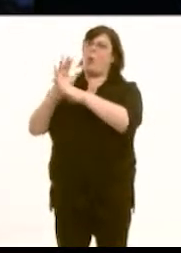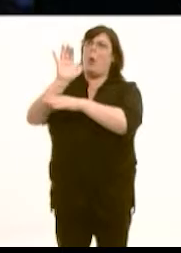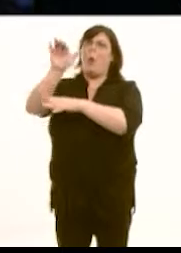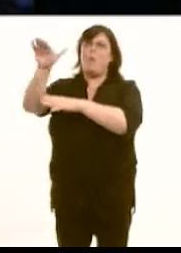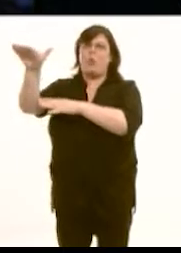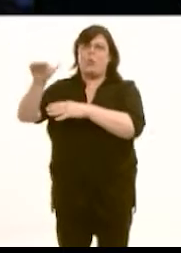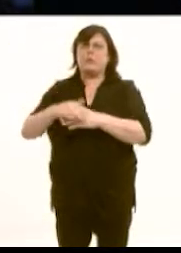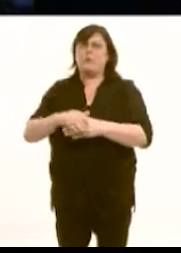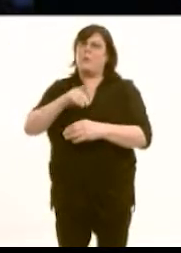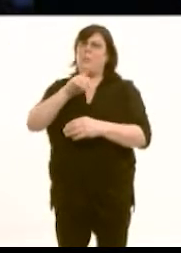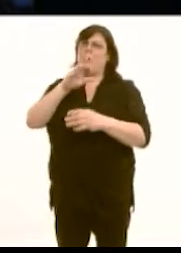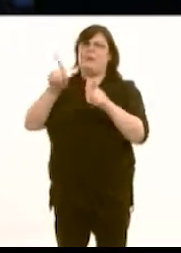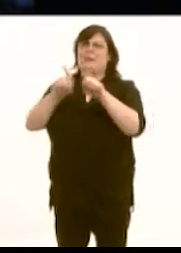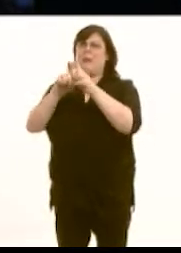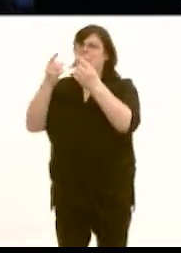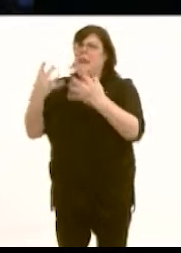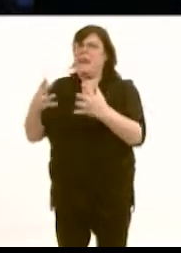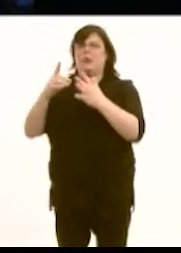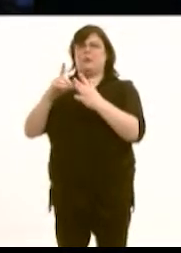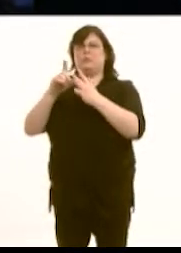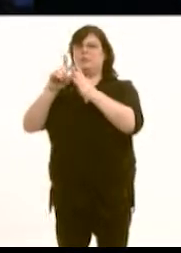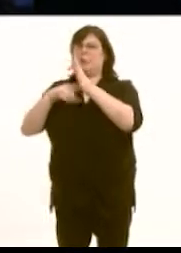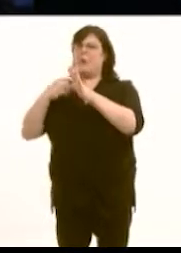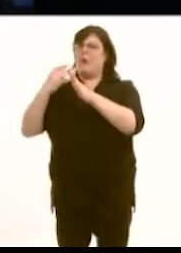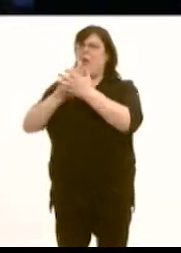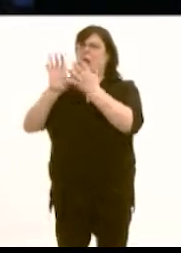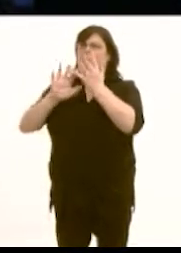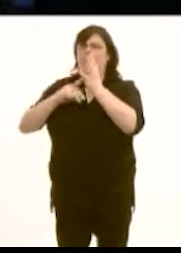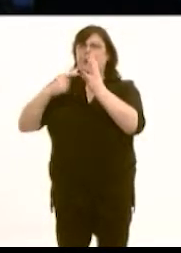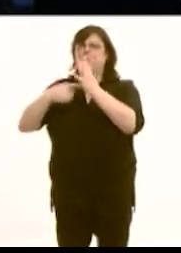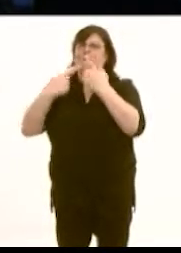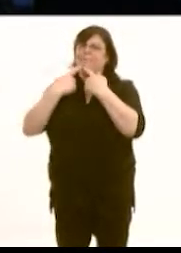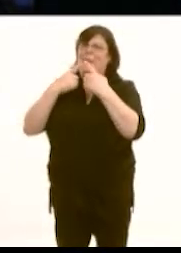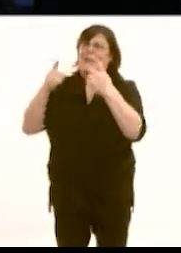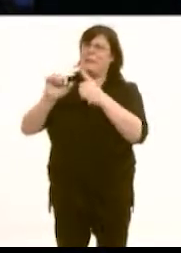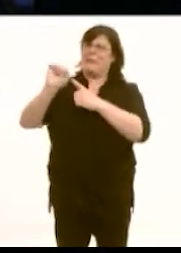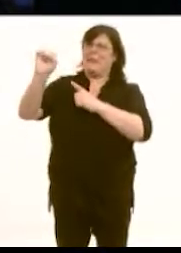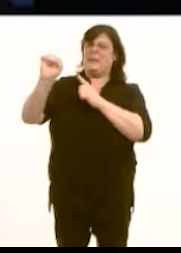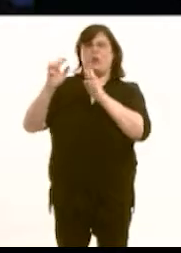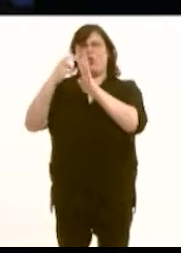We do need to take advantage of thatógetting those medics to come and practise their medicine here in Wales.